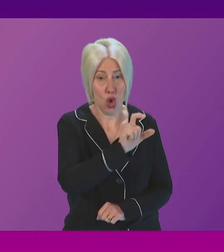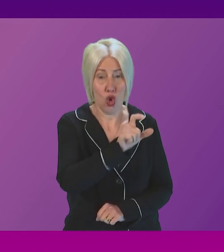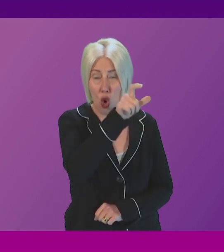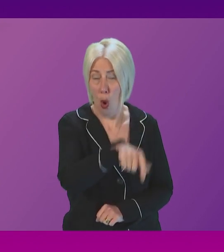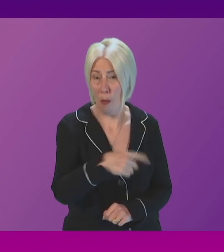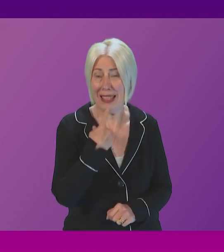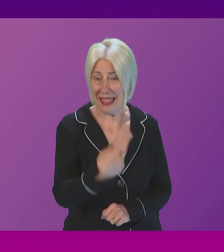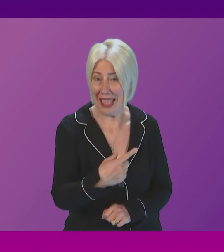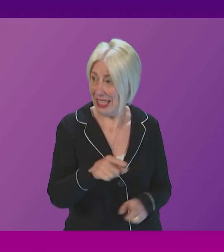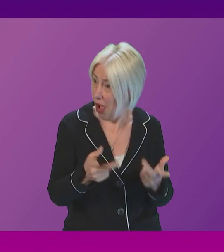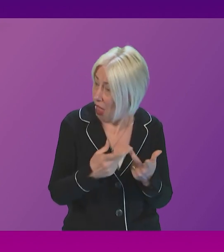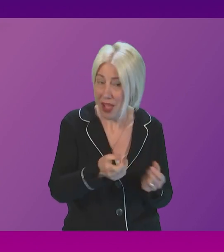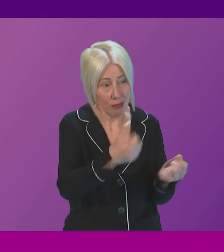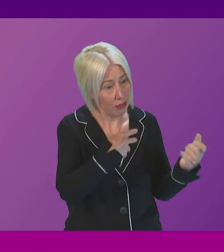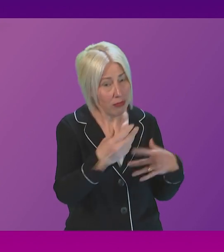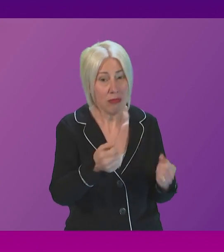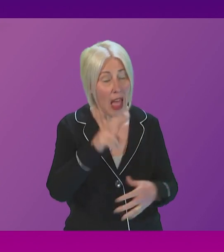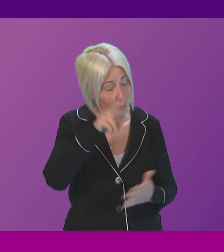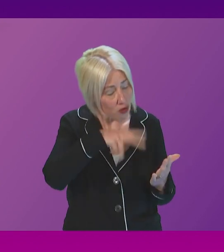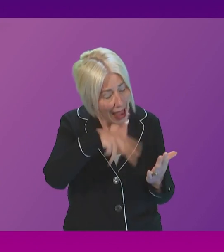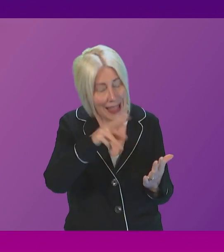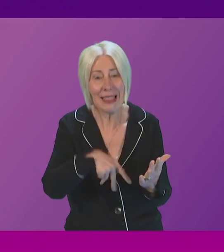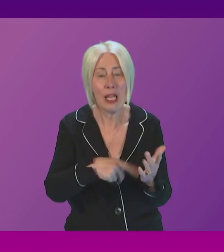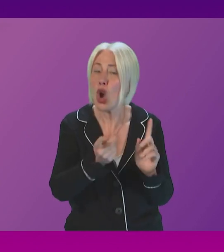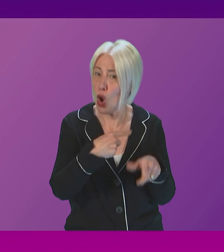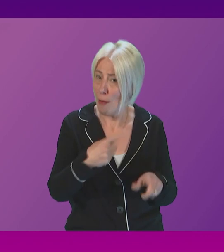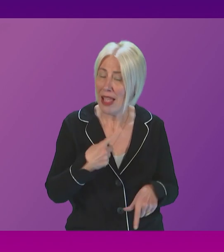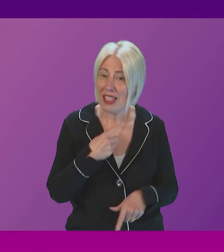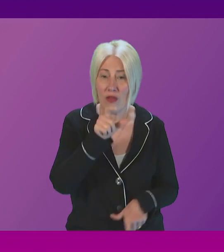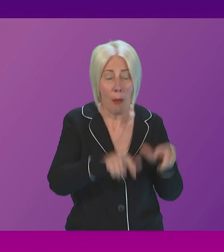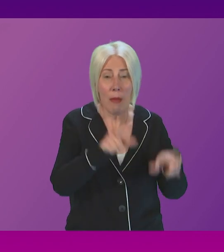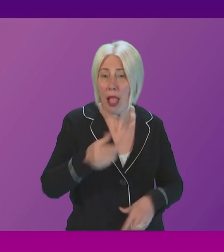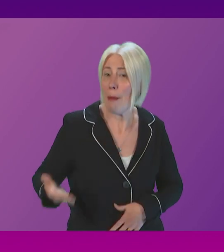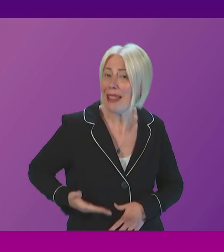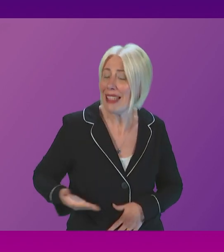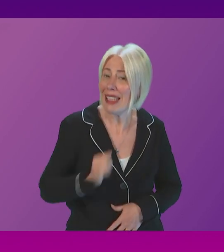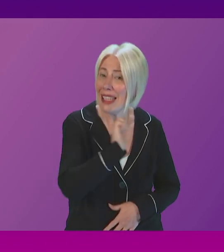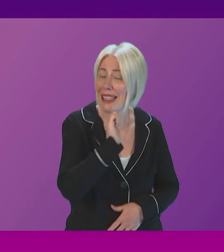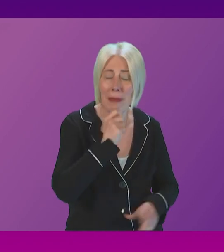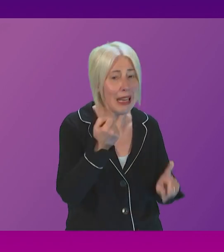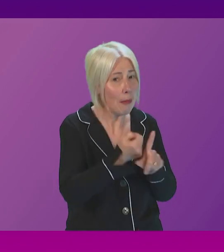I have read many comments from businesses in South Uist that have been impacted and affected.